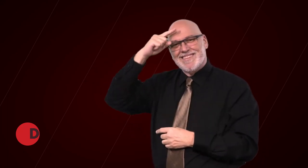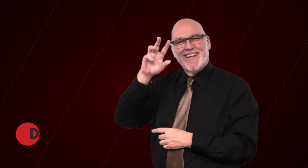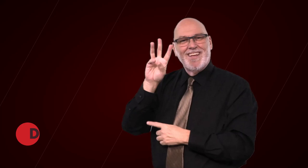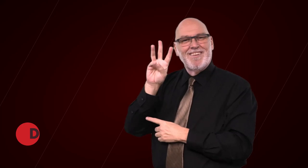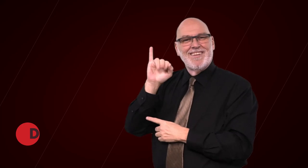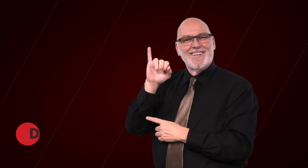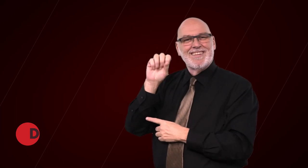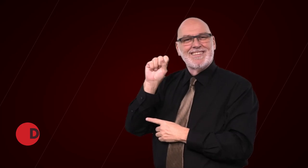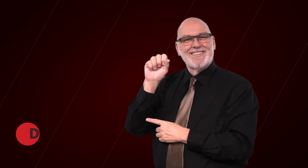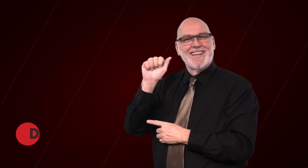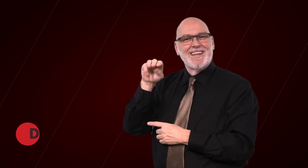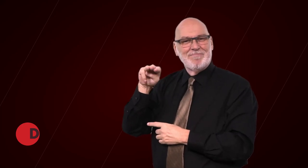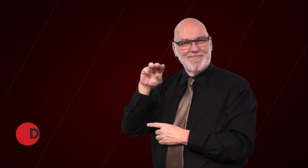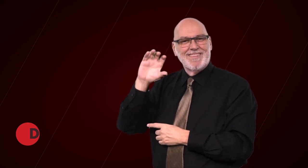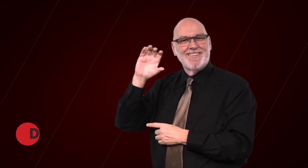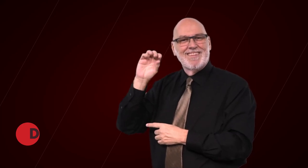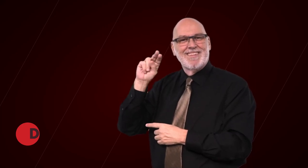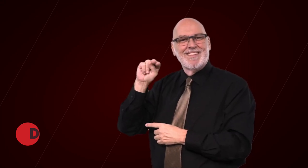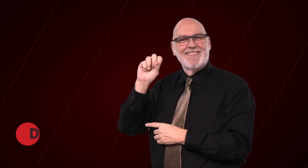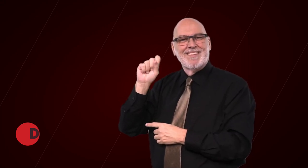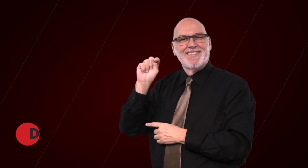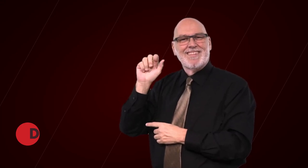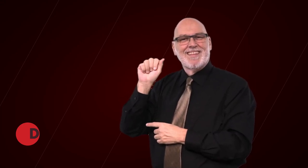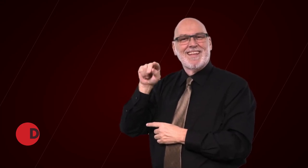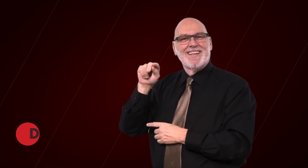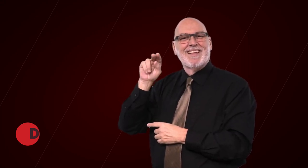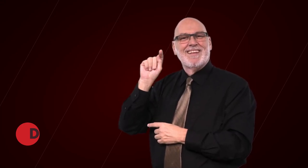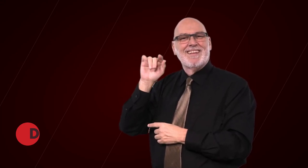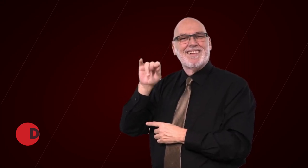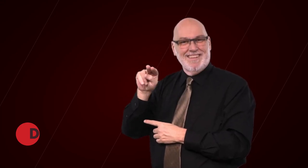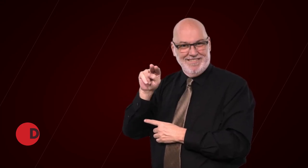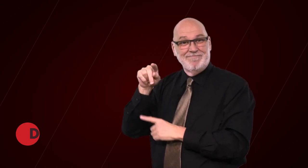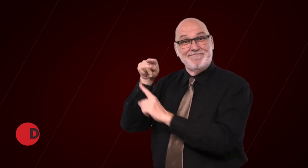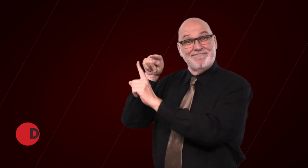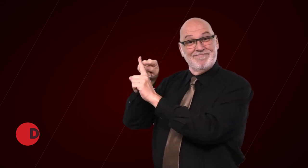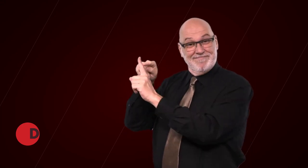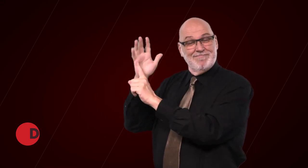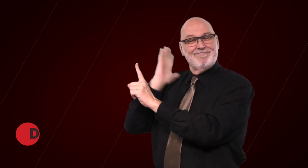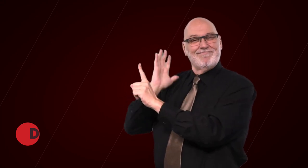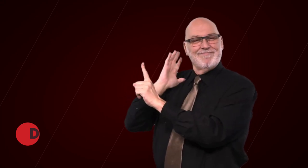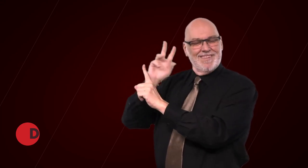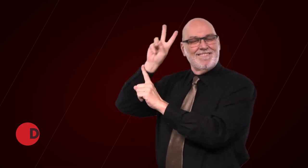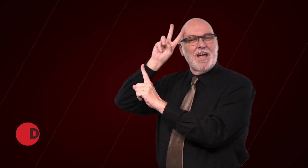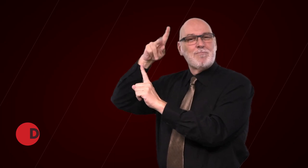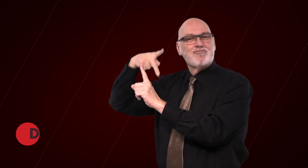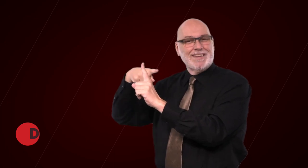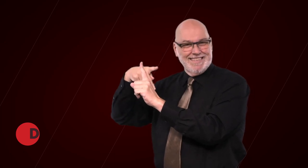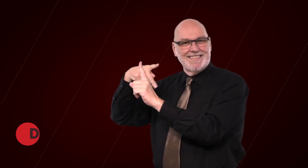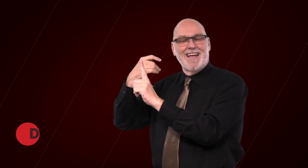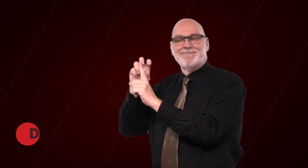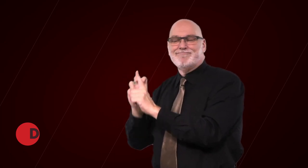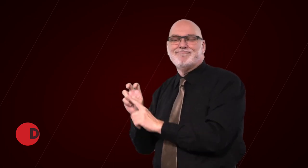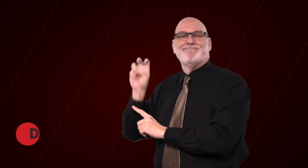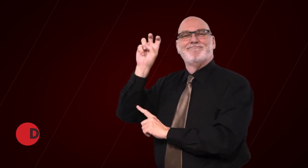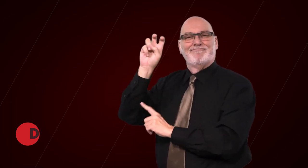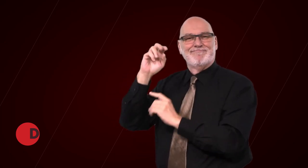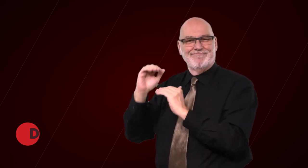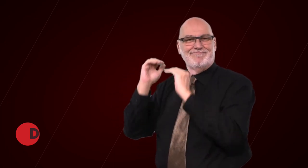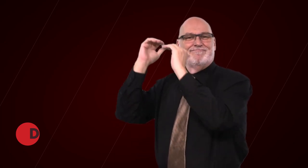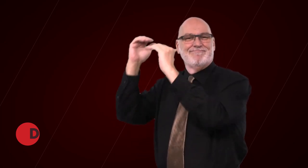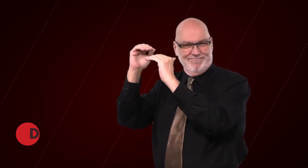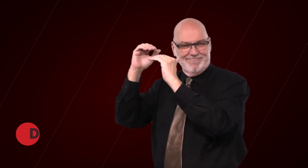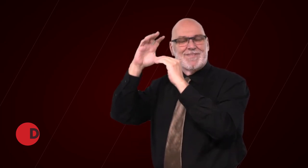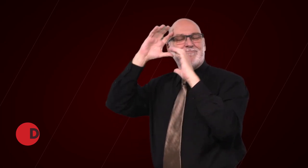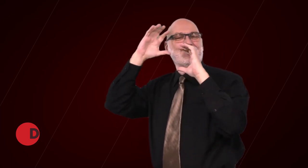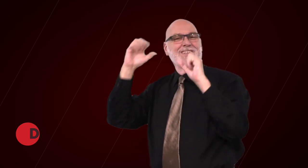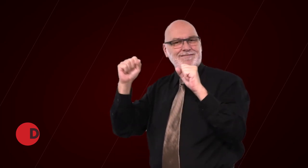Wissam Constantin, who was vice- president, moved up to assume